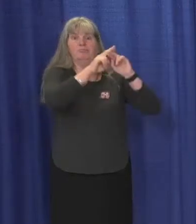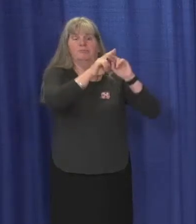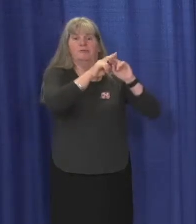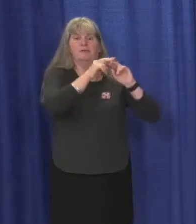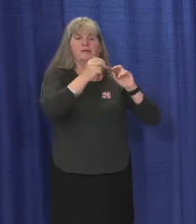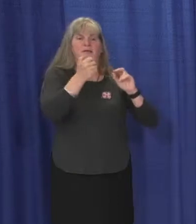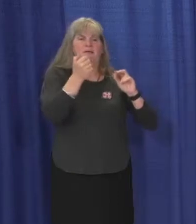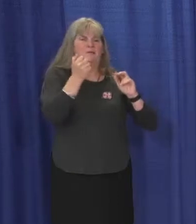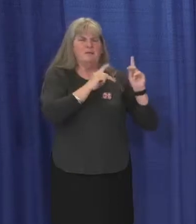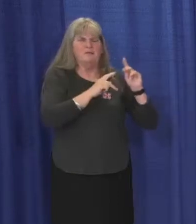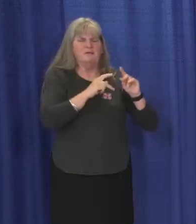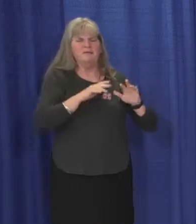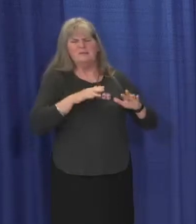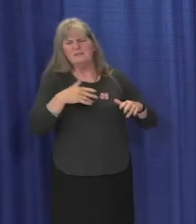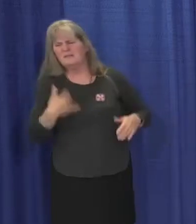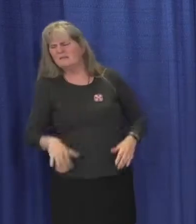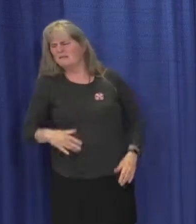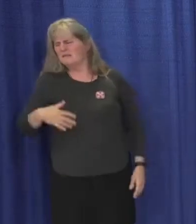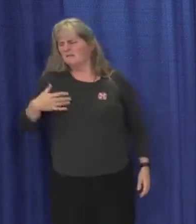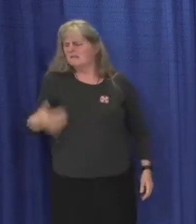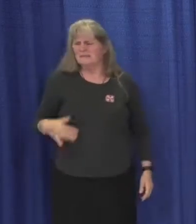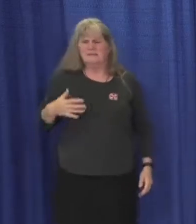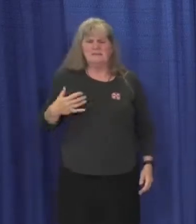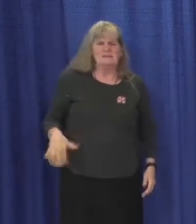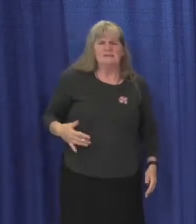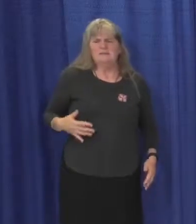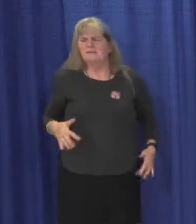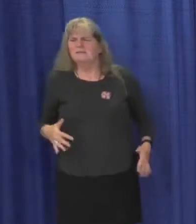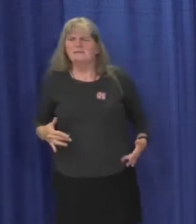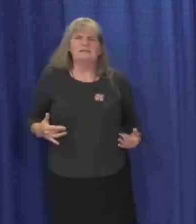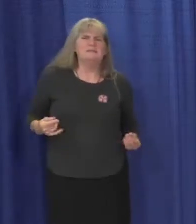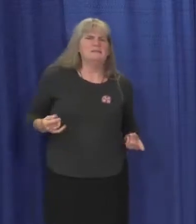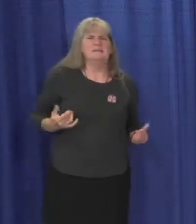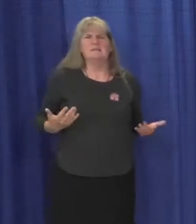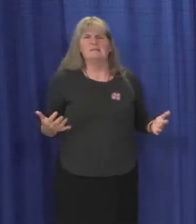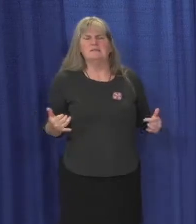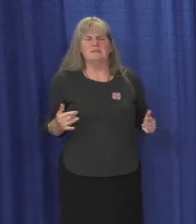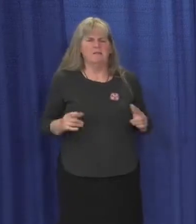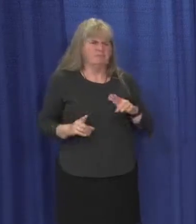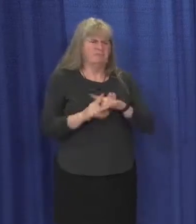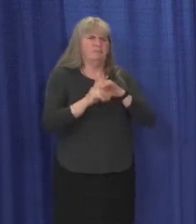been escalating because the people getting restless and